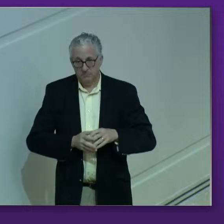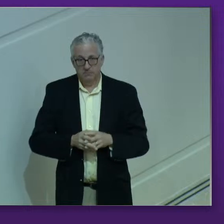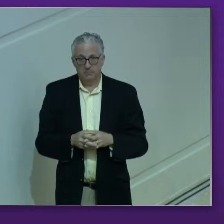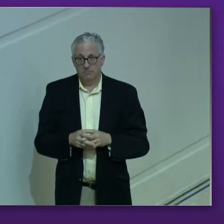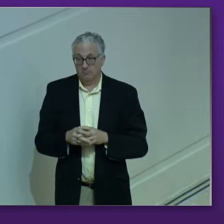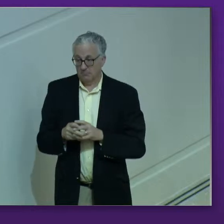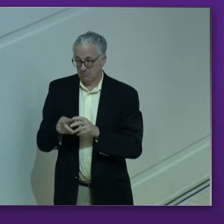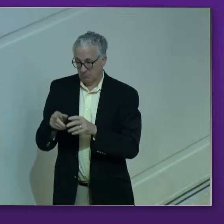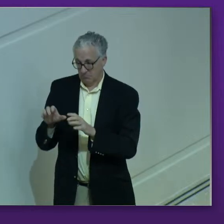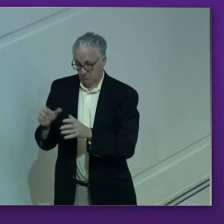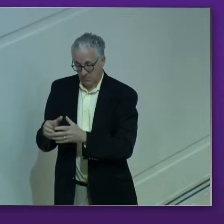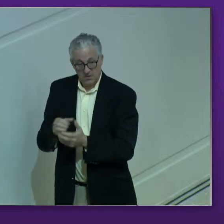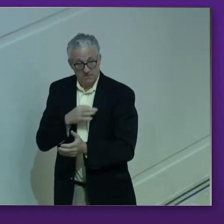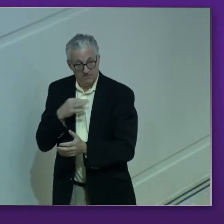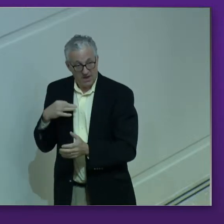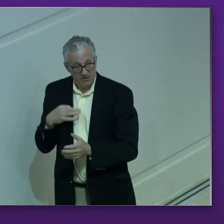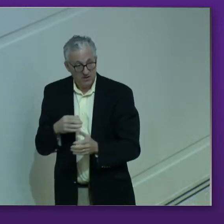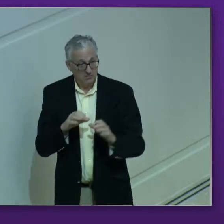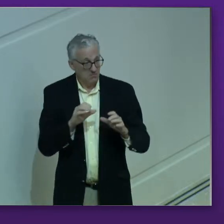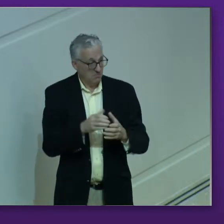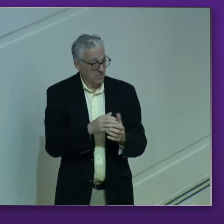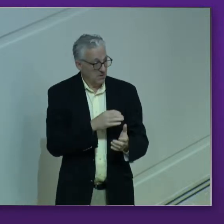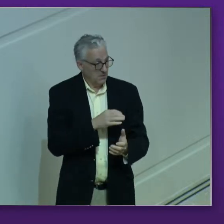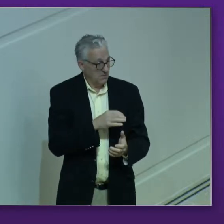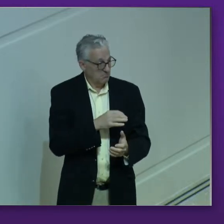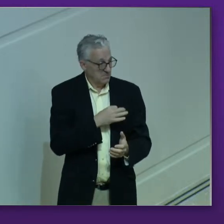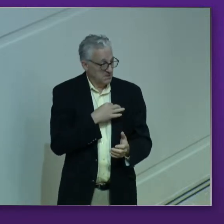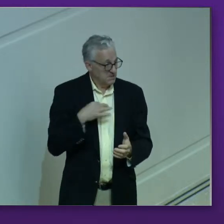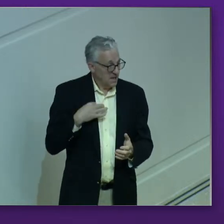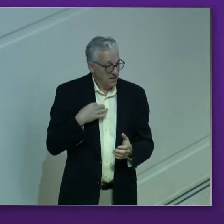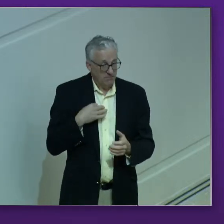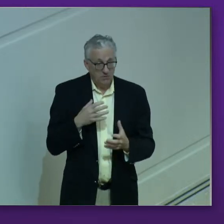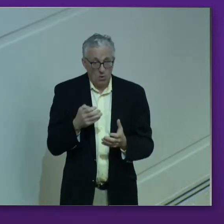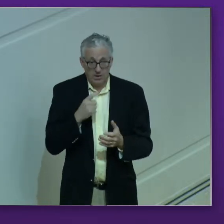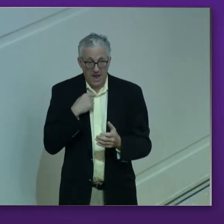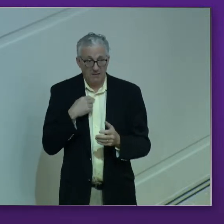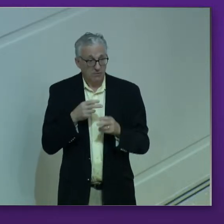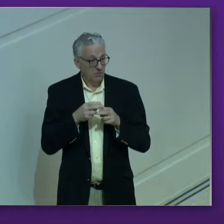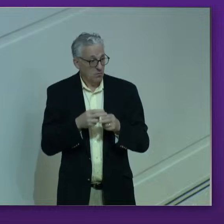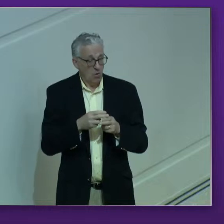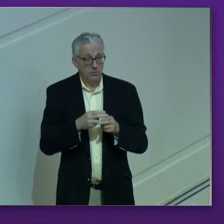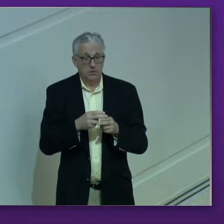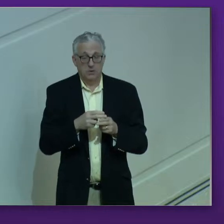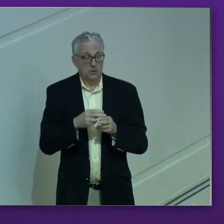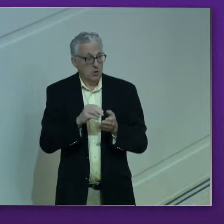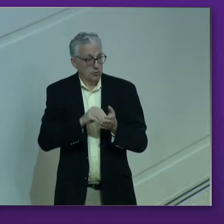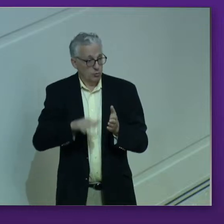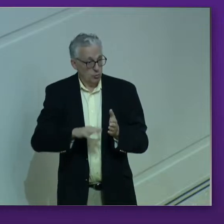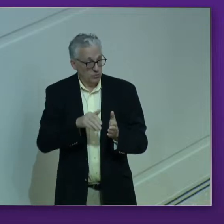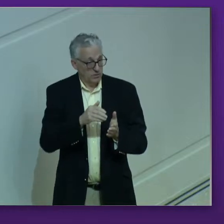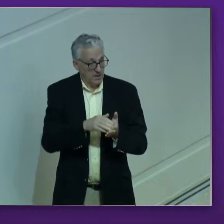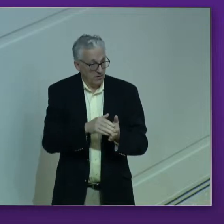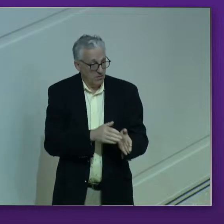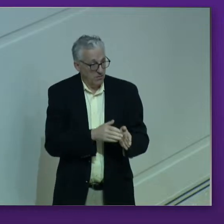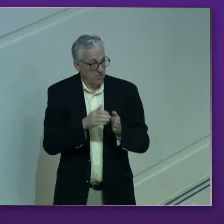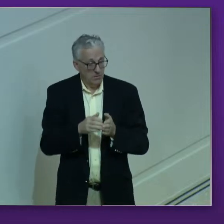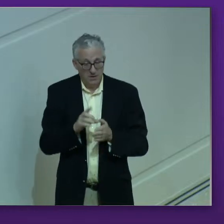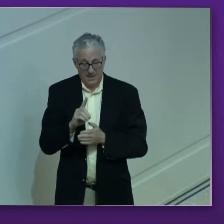INFORMED TO BE EQUITY FOCUSED.